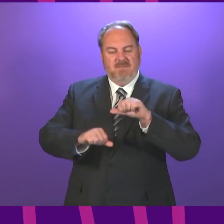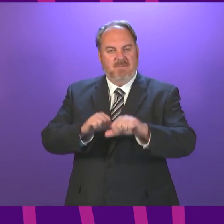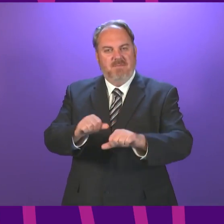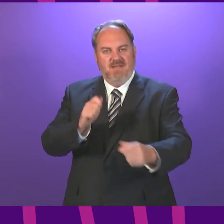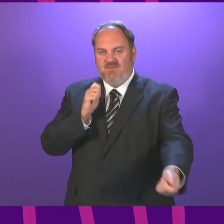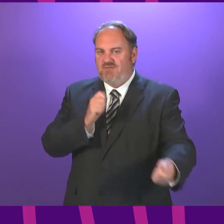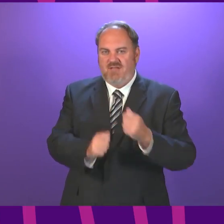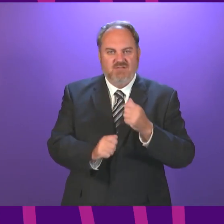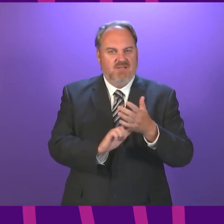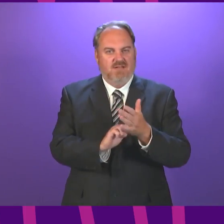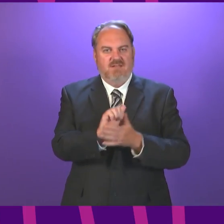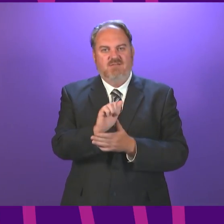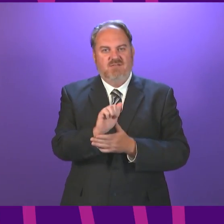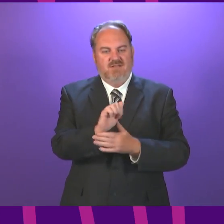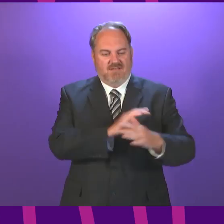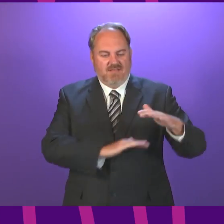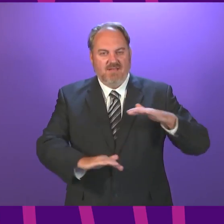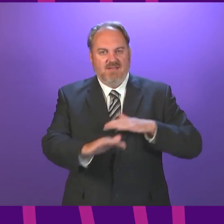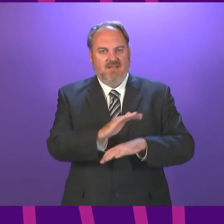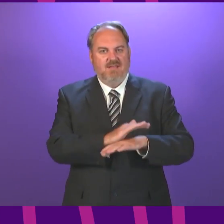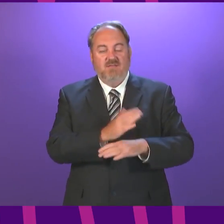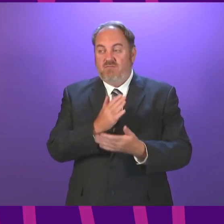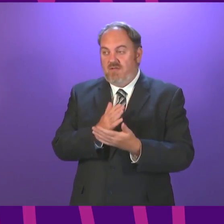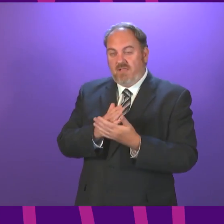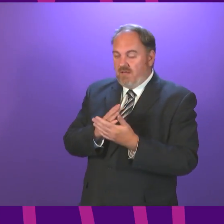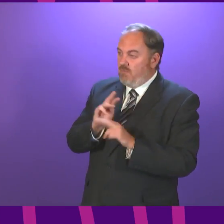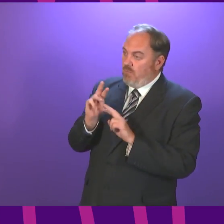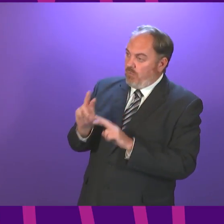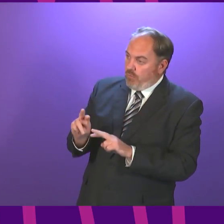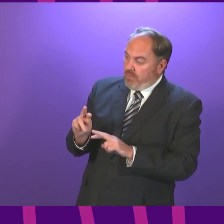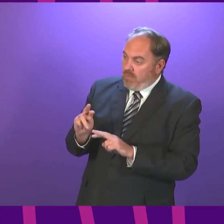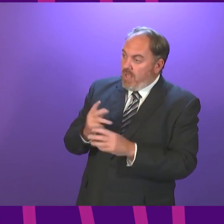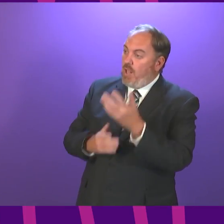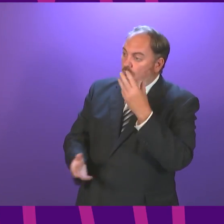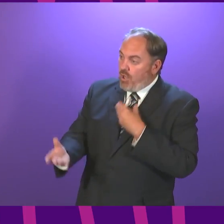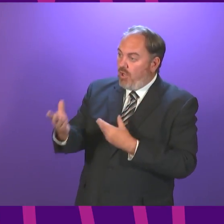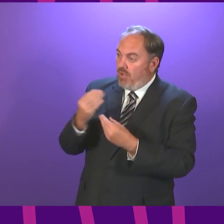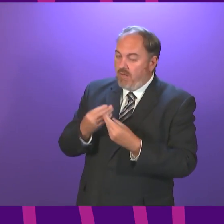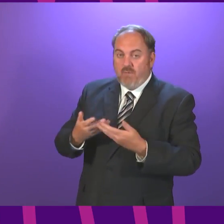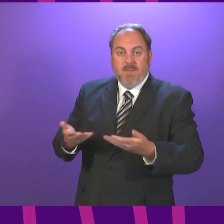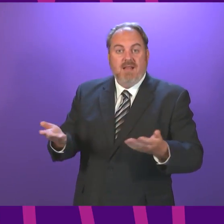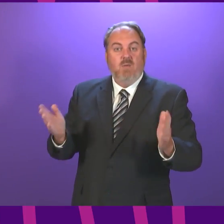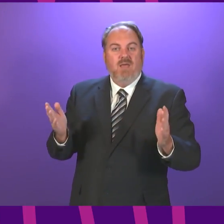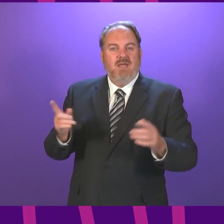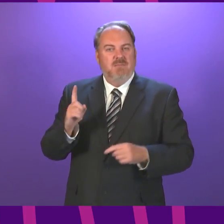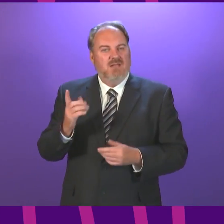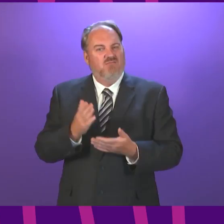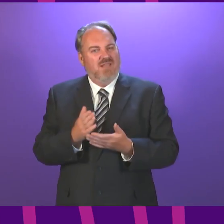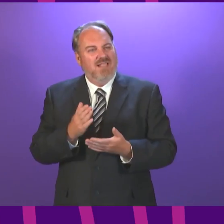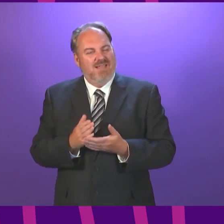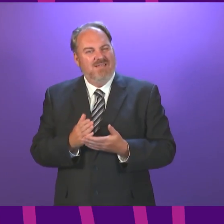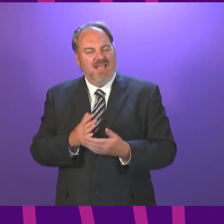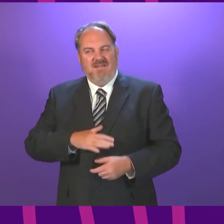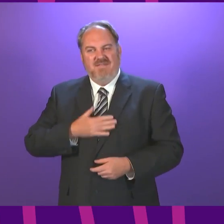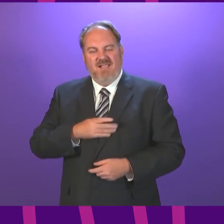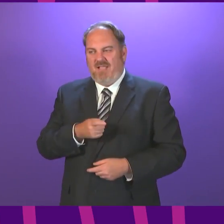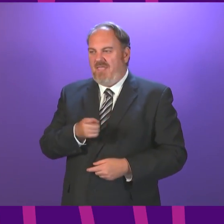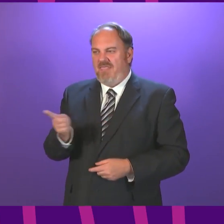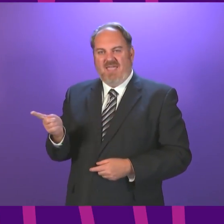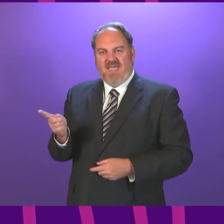We look around and learn from wherever. I am sad that that is not always reciprocated